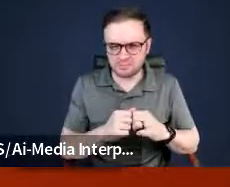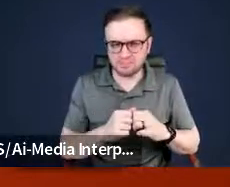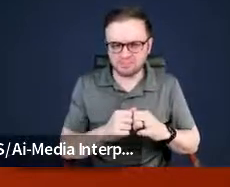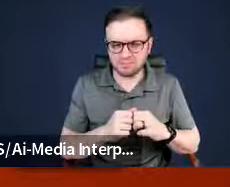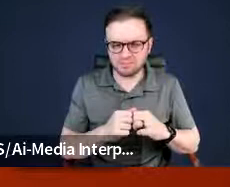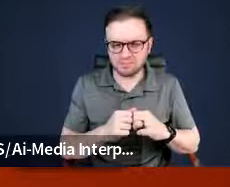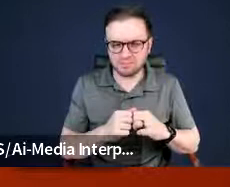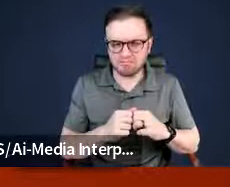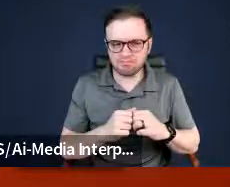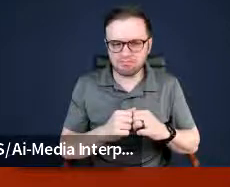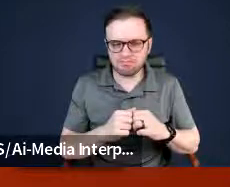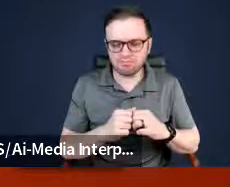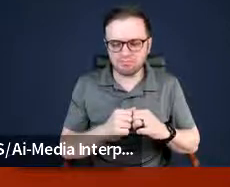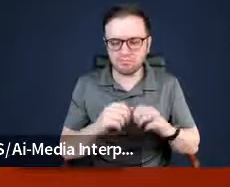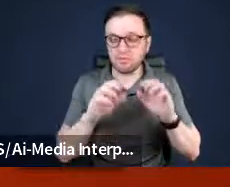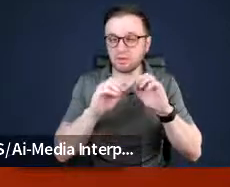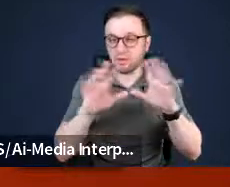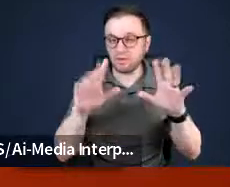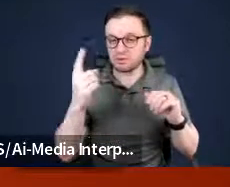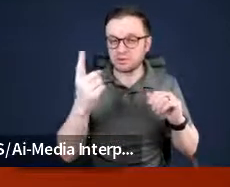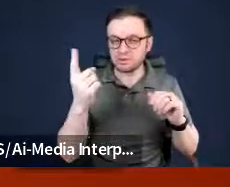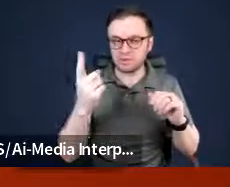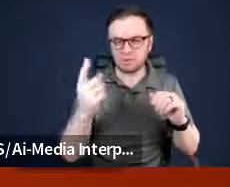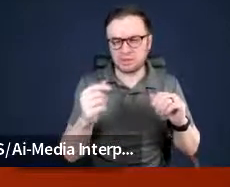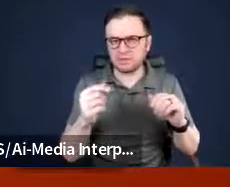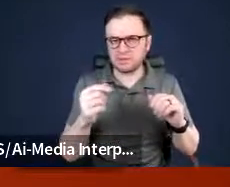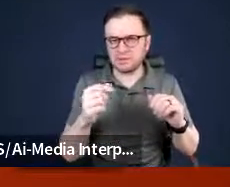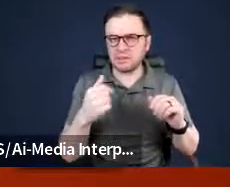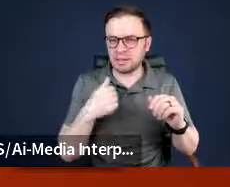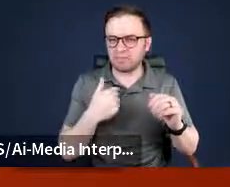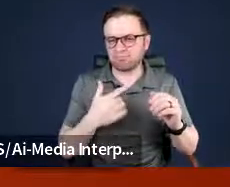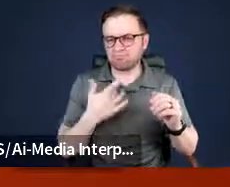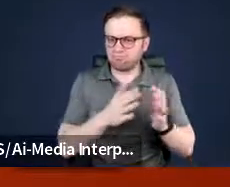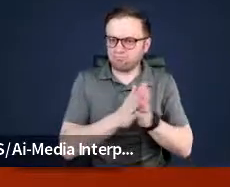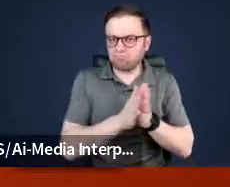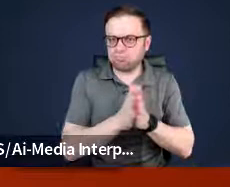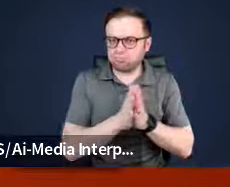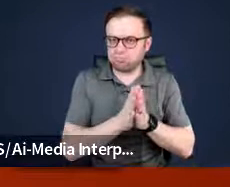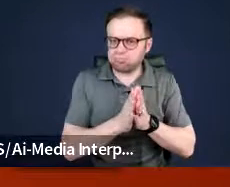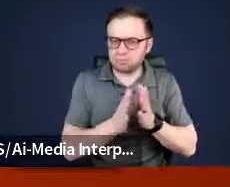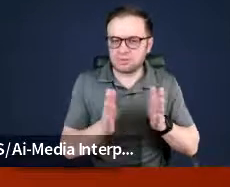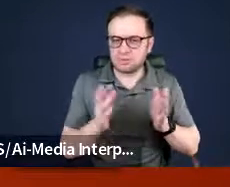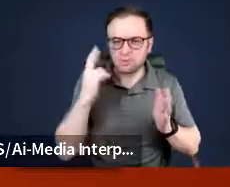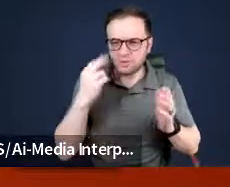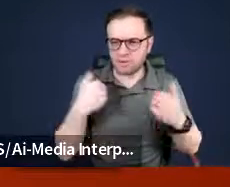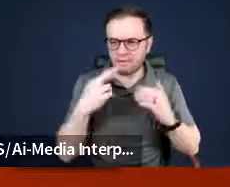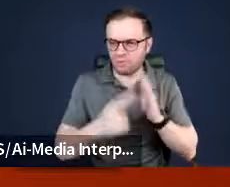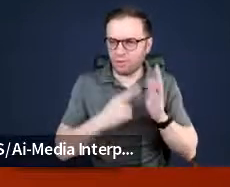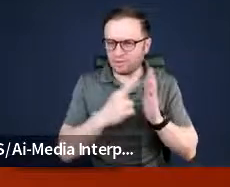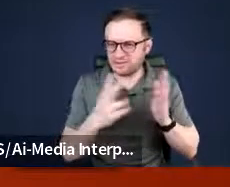and these would be by and for people with disabilities. Digital accessibility